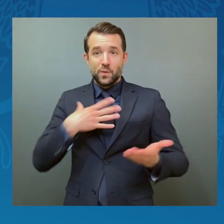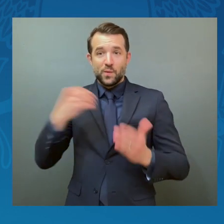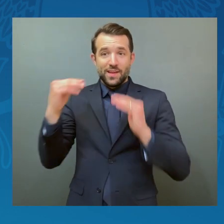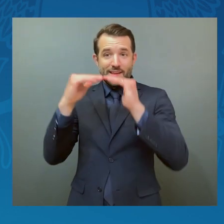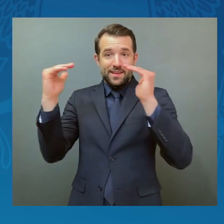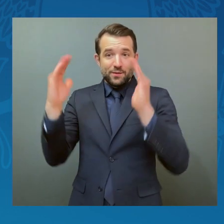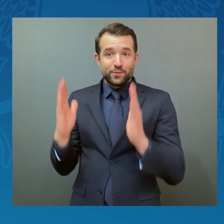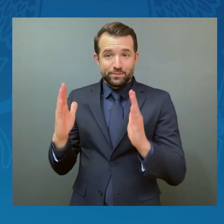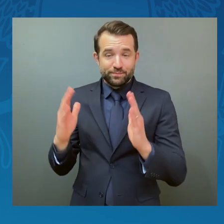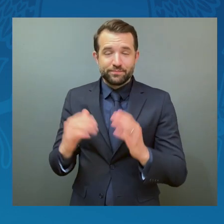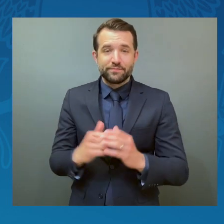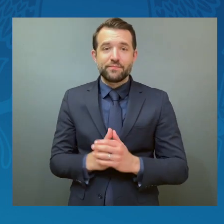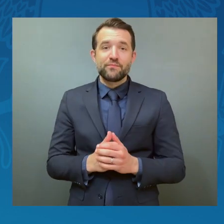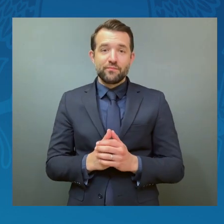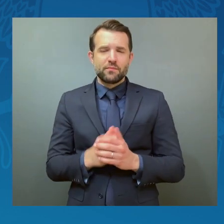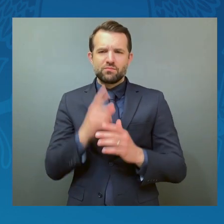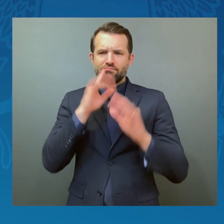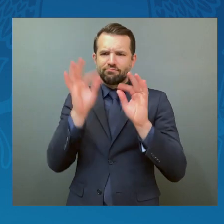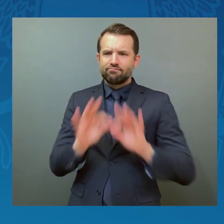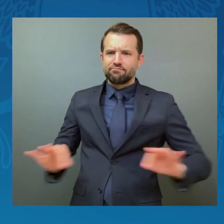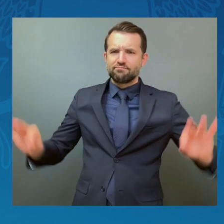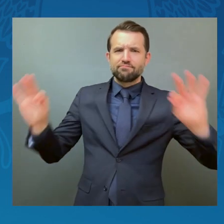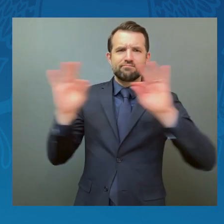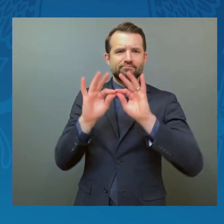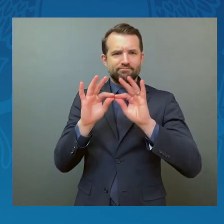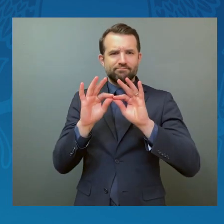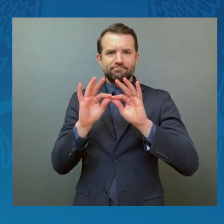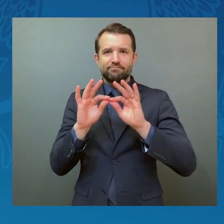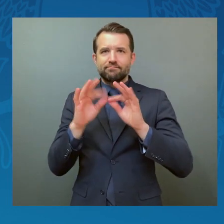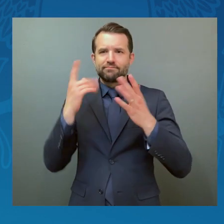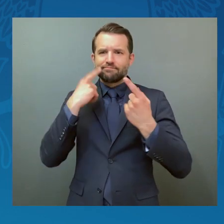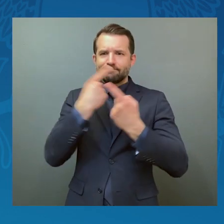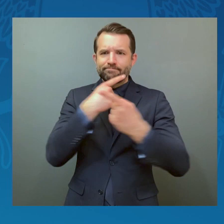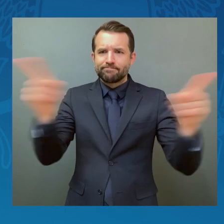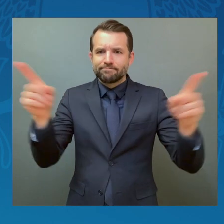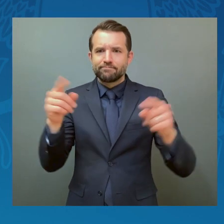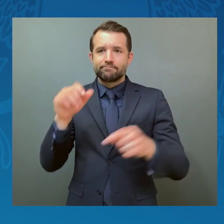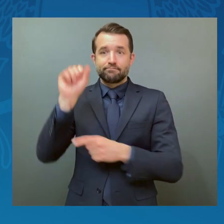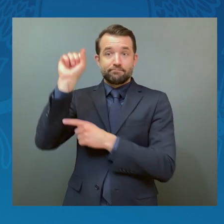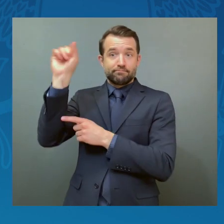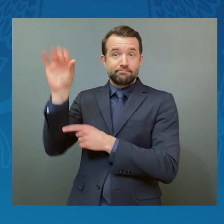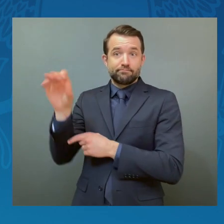and significant set of announcements. It's great to be with all of you today